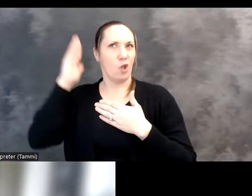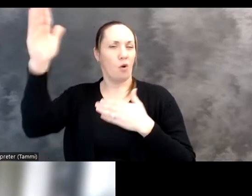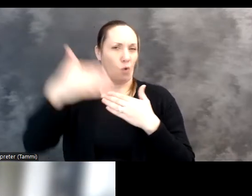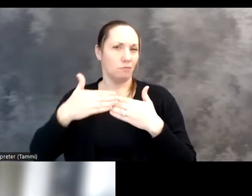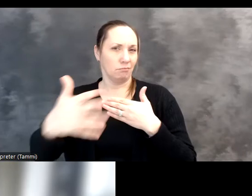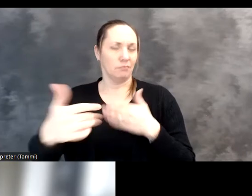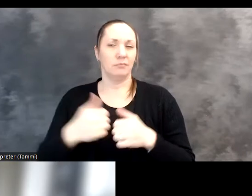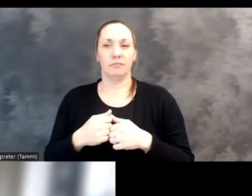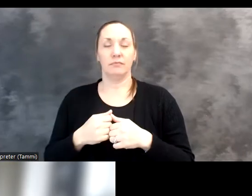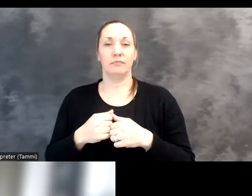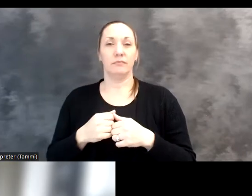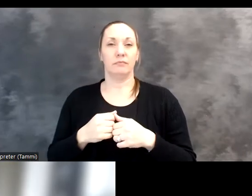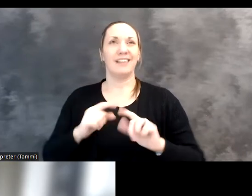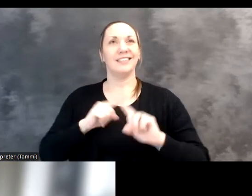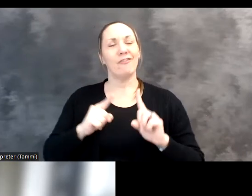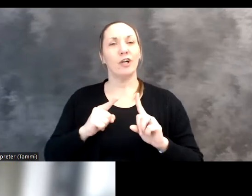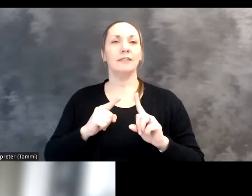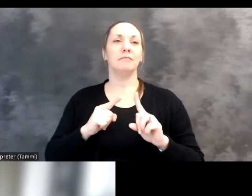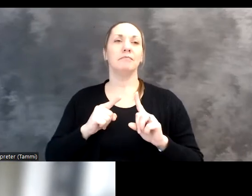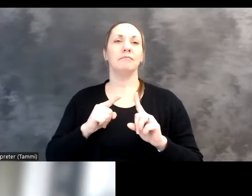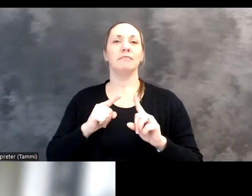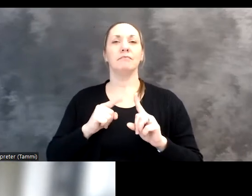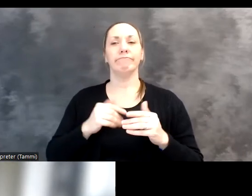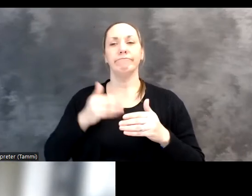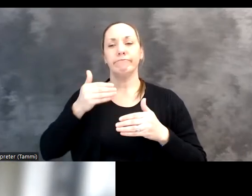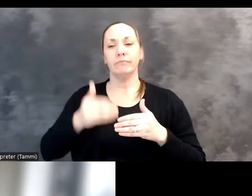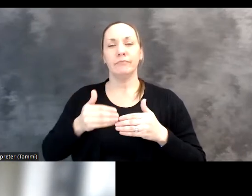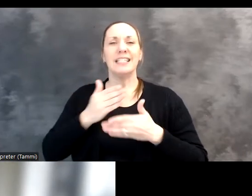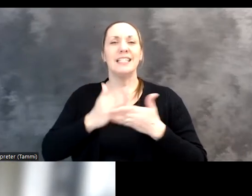know the impacts of neurotechnology on their lives, on